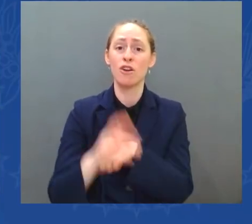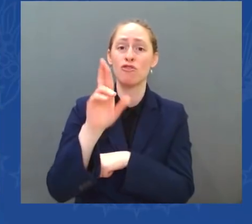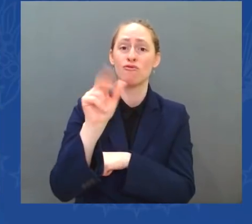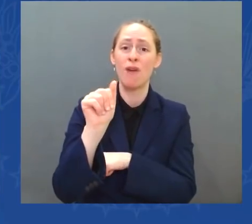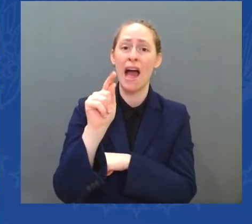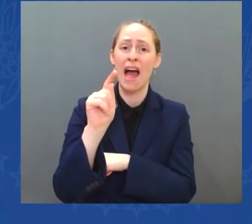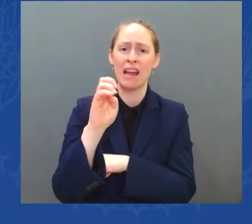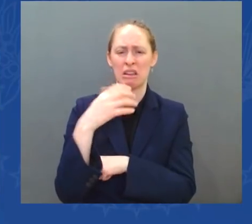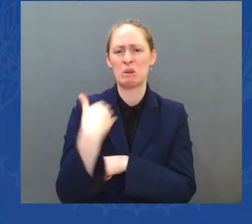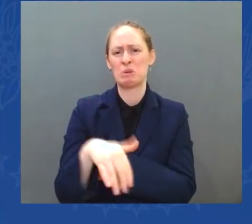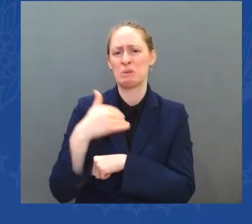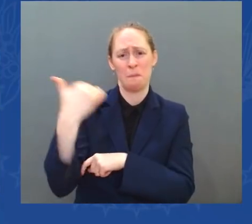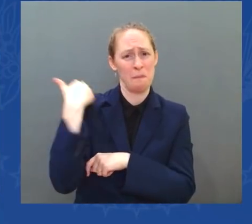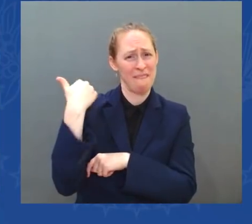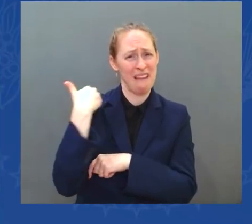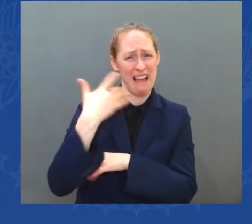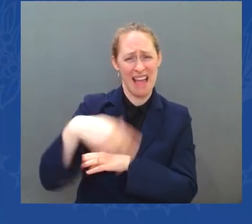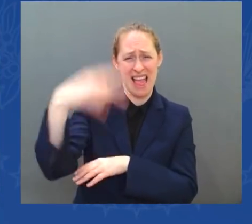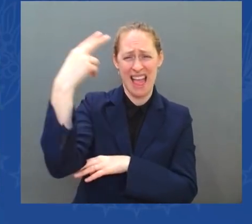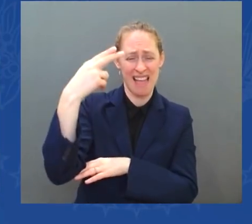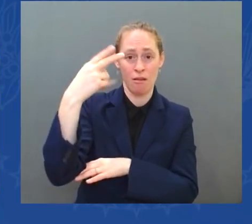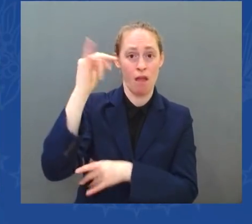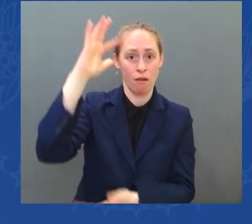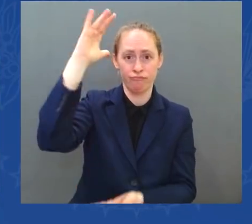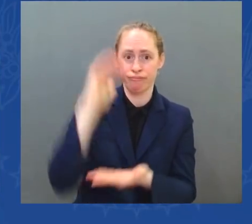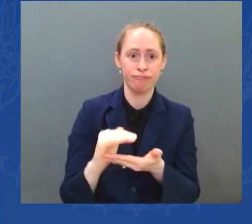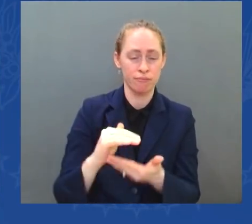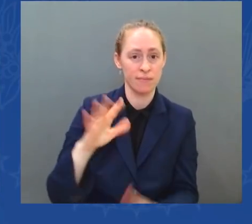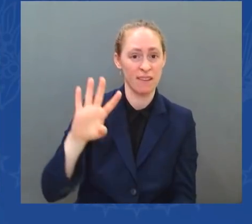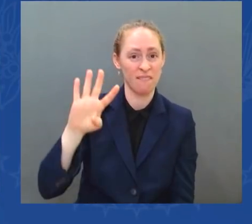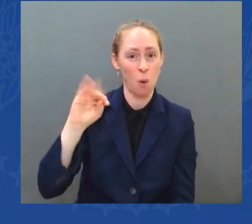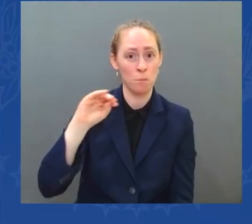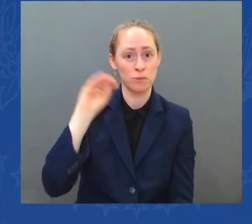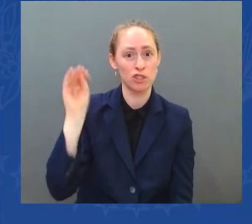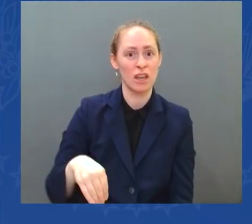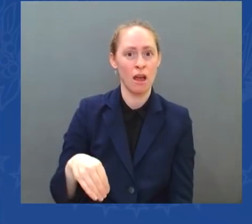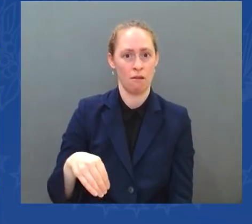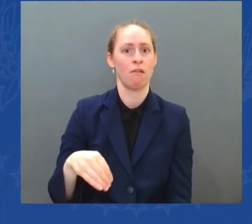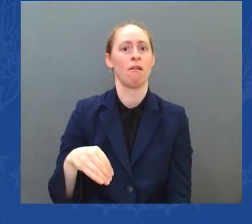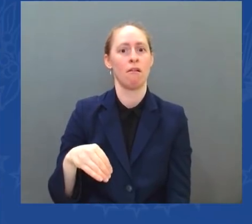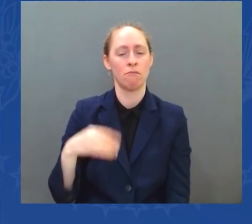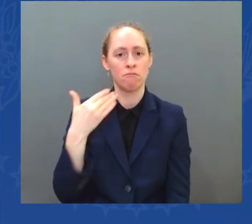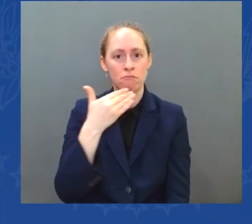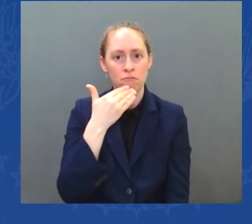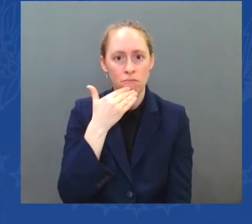The lowest number of home foreclosures ever recorded. A record low credit card delinquencies